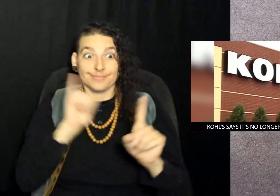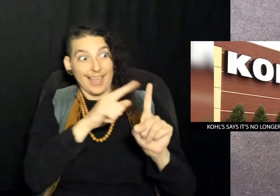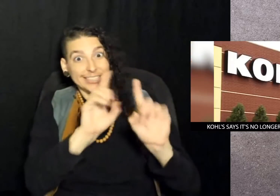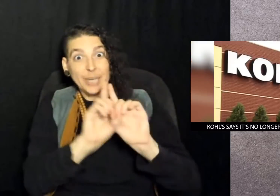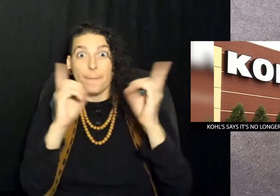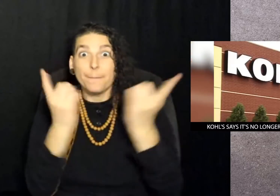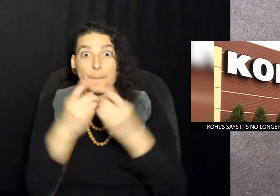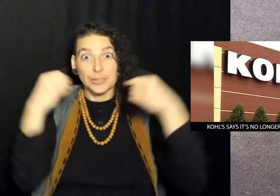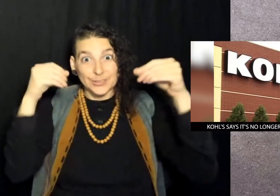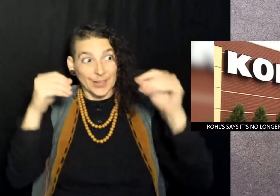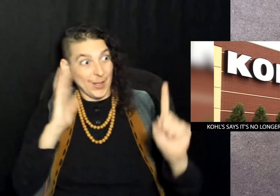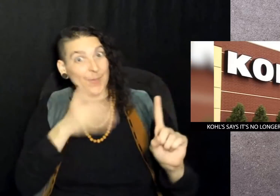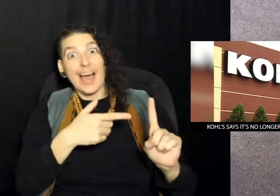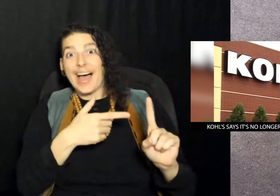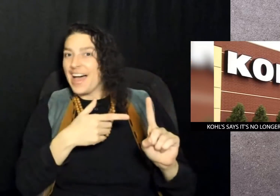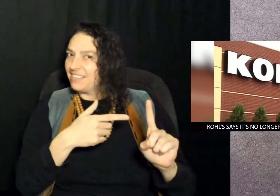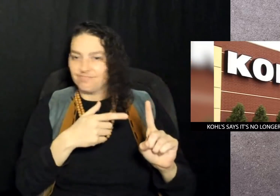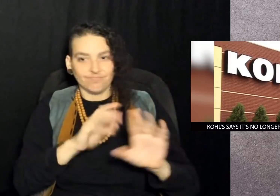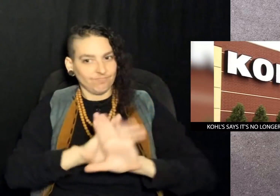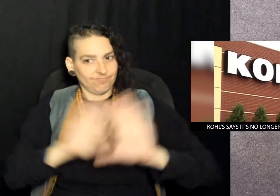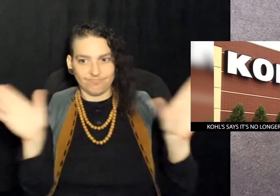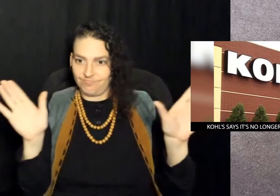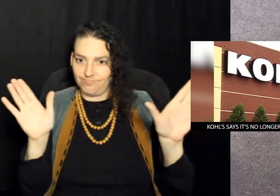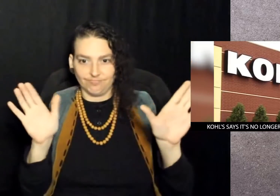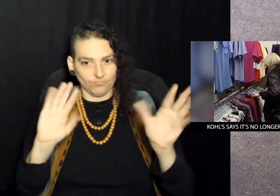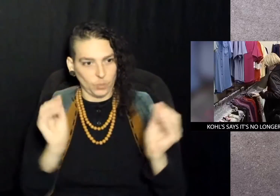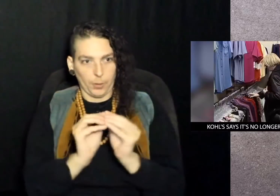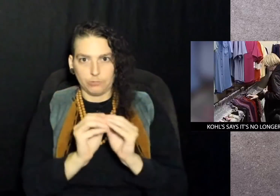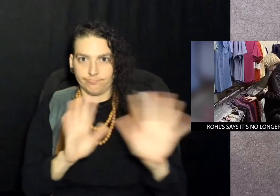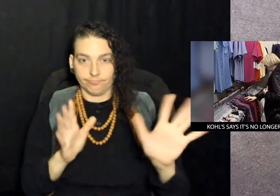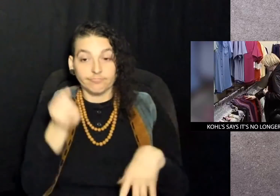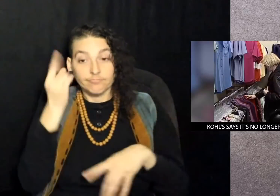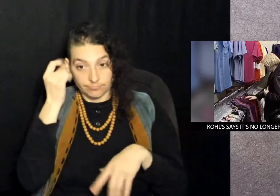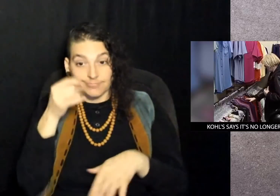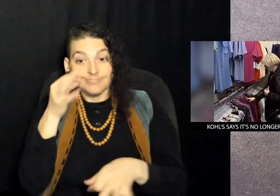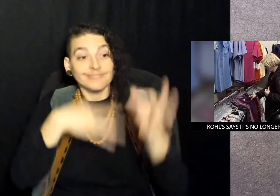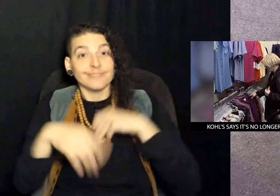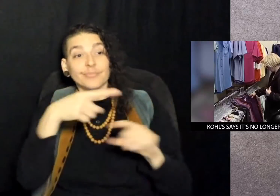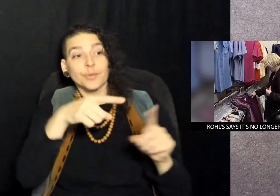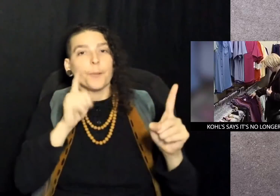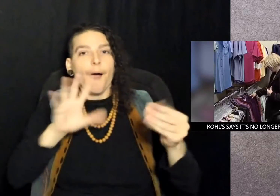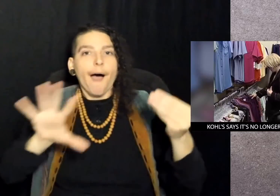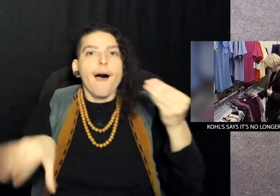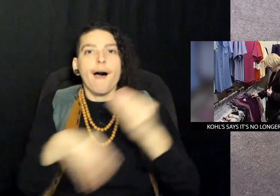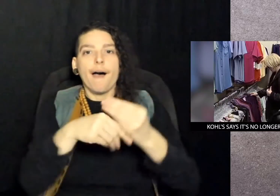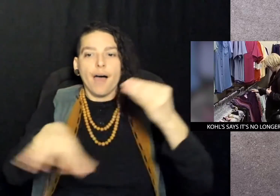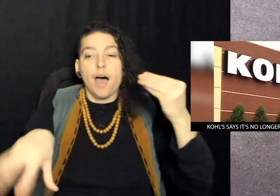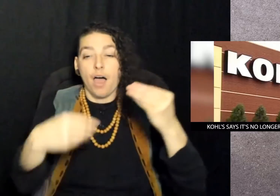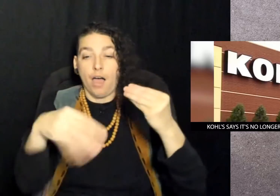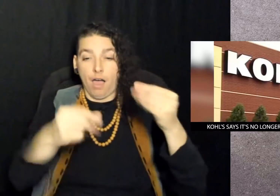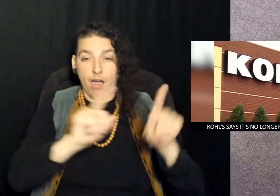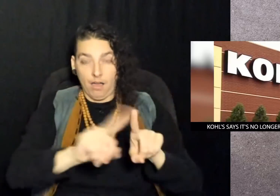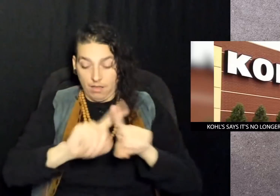in fact the company says it's not going to be a department store anymore instead it's going to